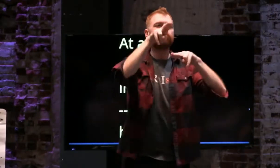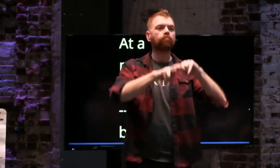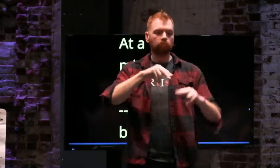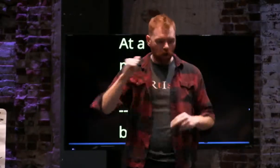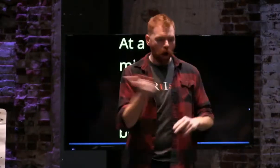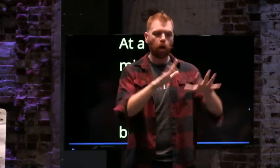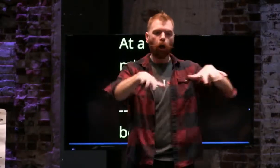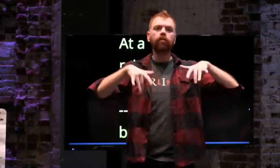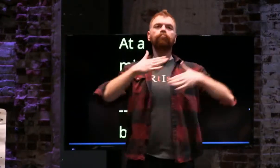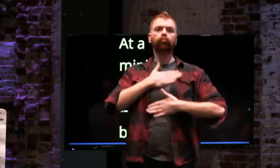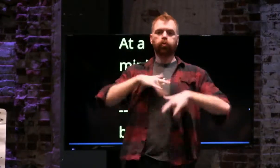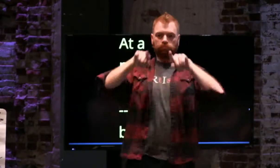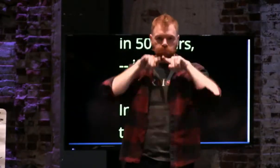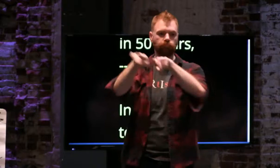barrier free.